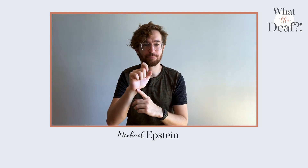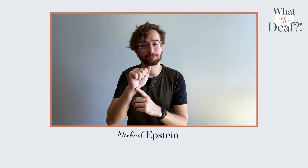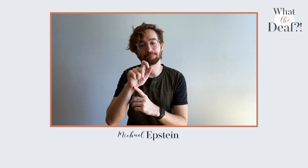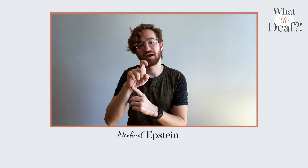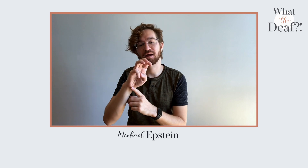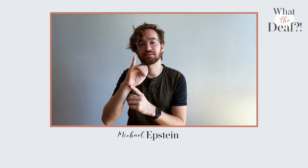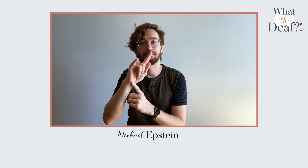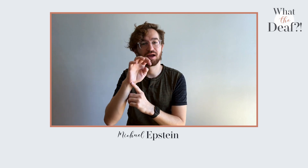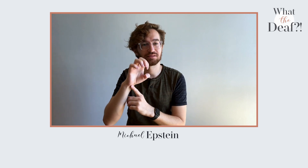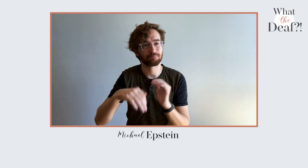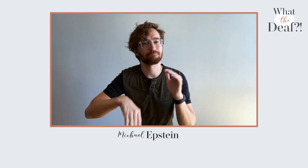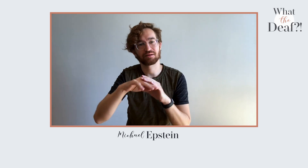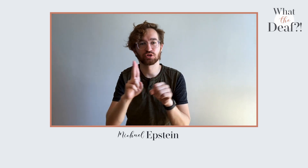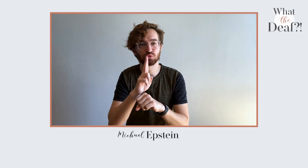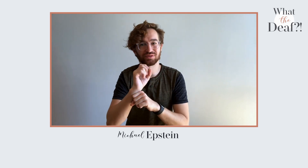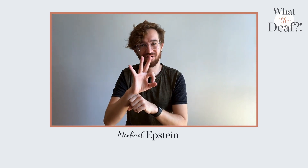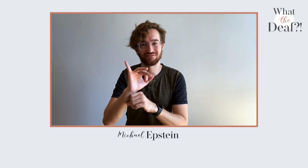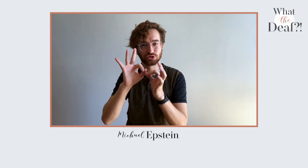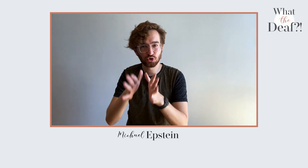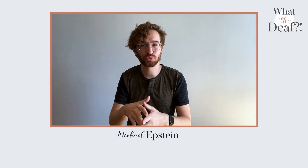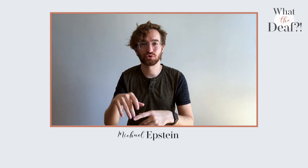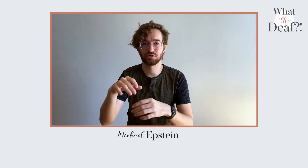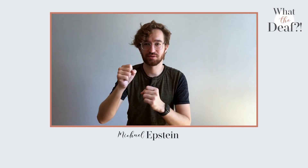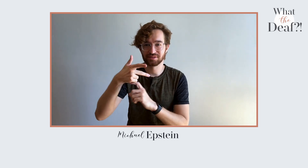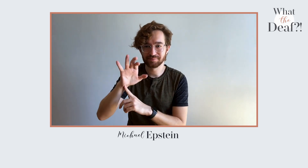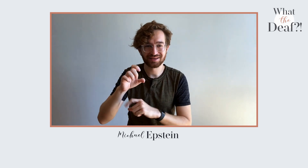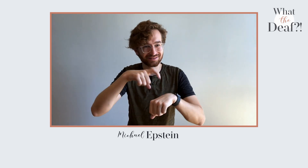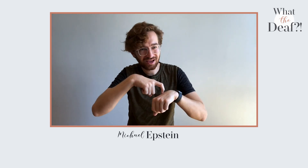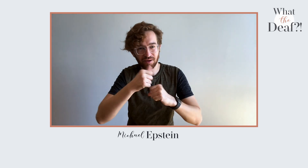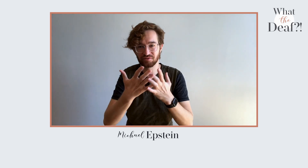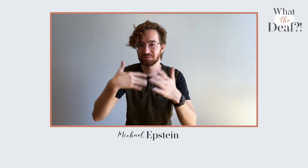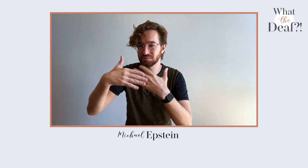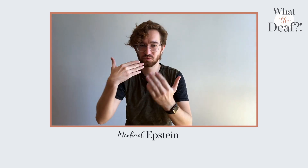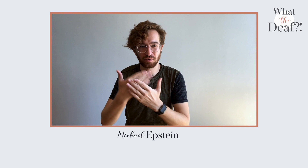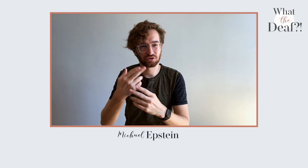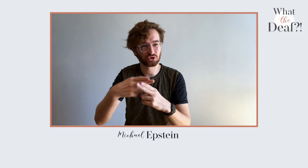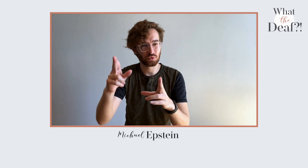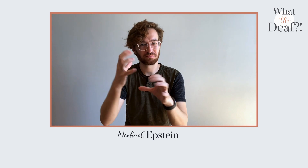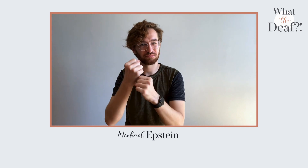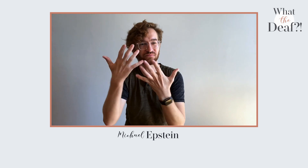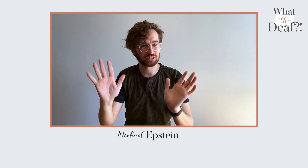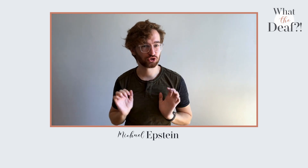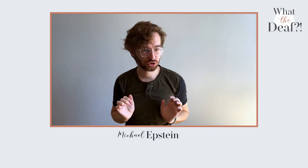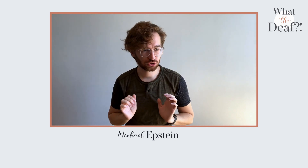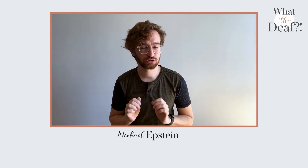they're trying to maximize the use of that interpreter with space, time, budget within that short period of time.